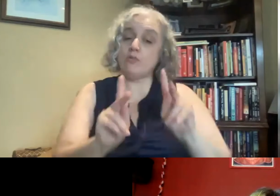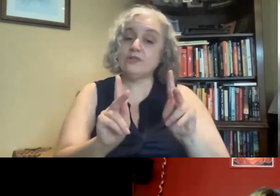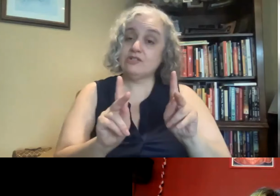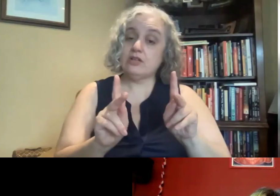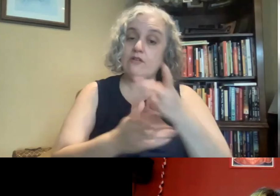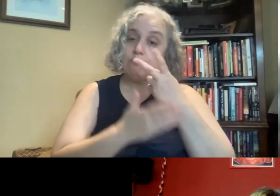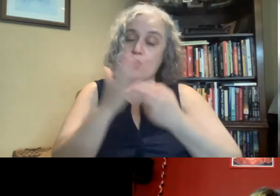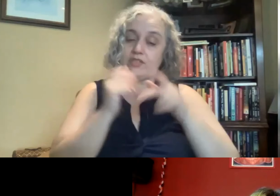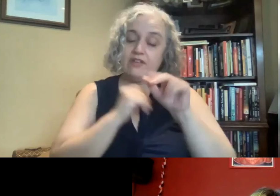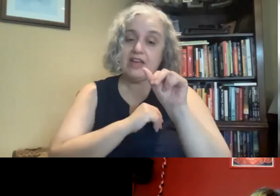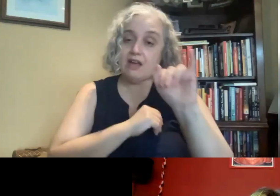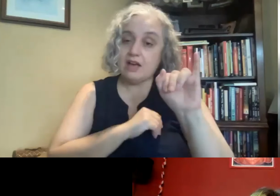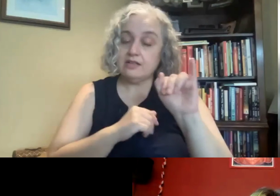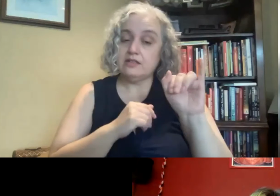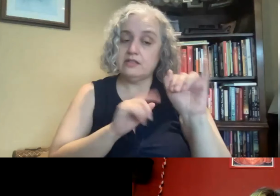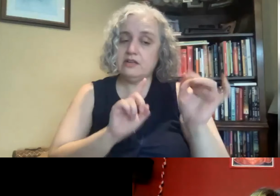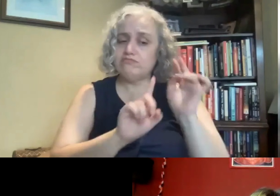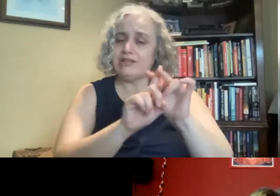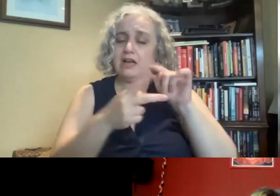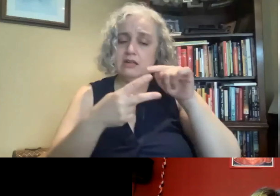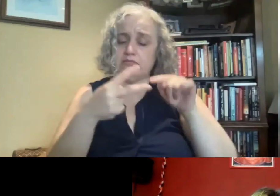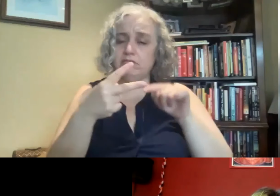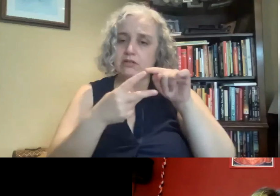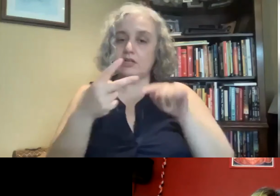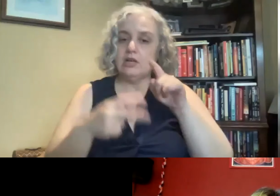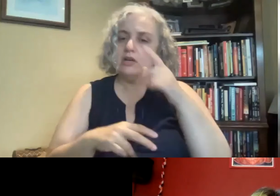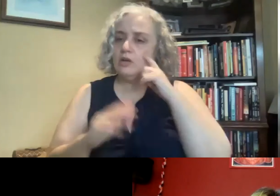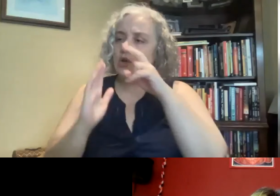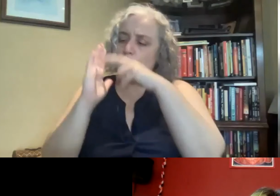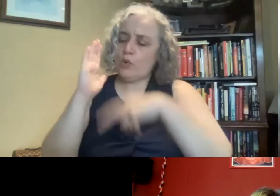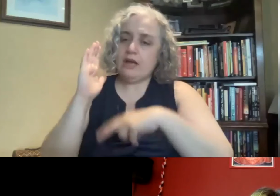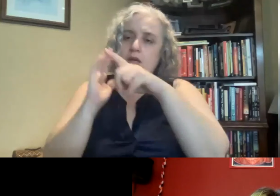As you've probably read within Wendy's bio on the site,